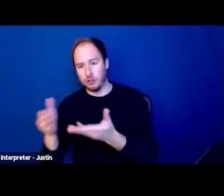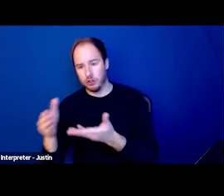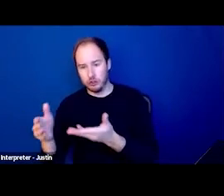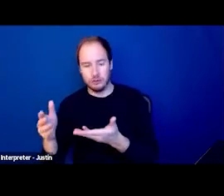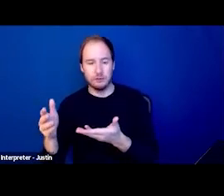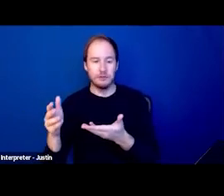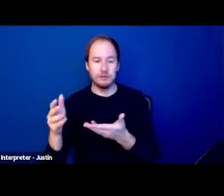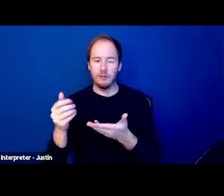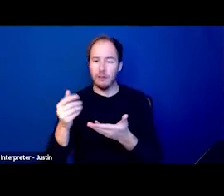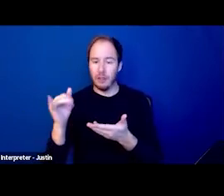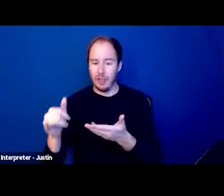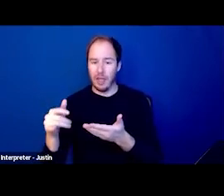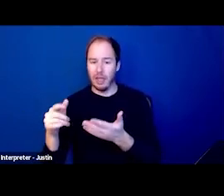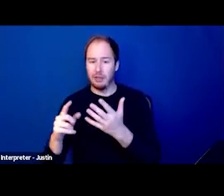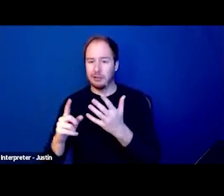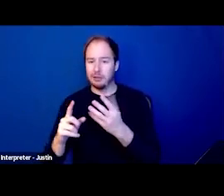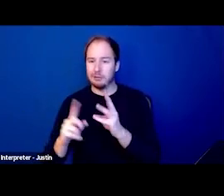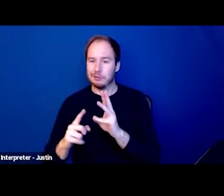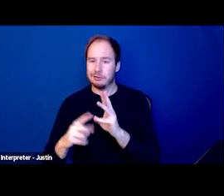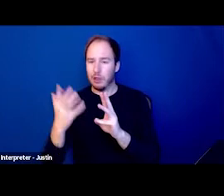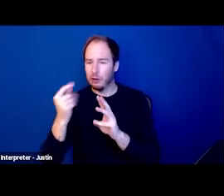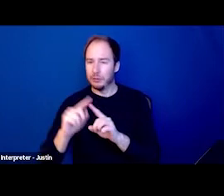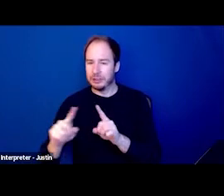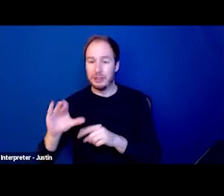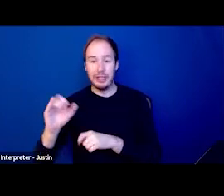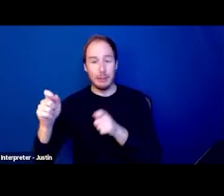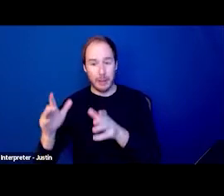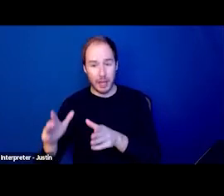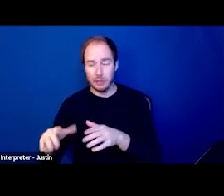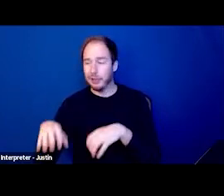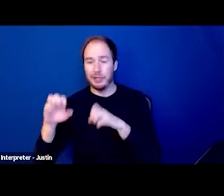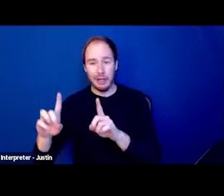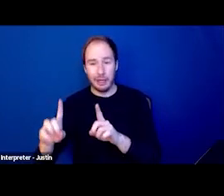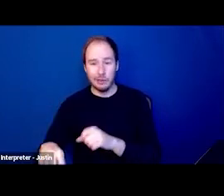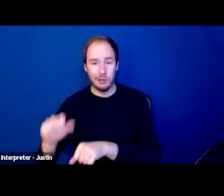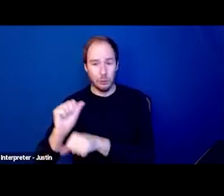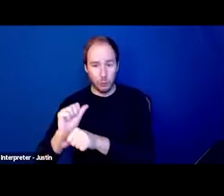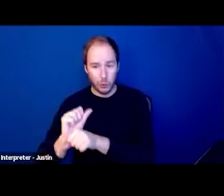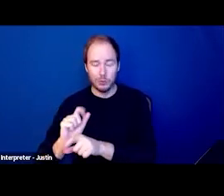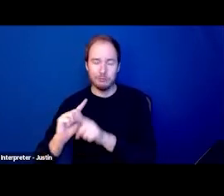quite a few different things, such as case management, education, employment, and other services,